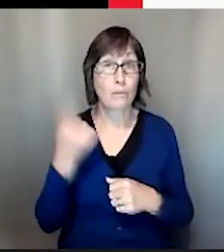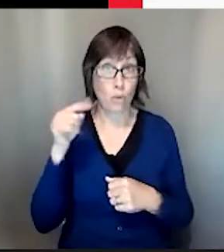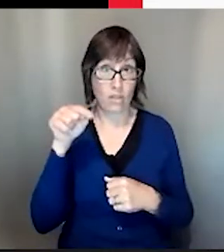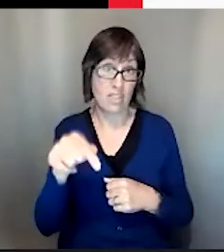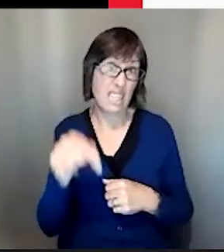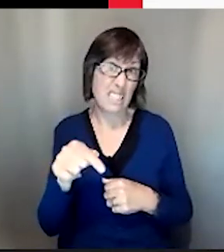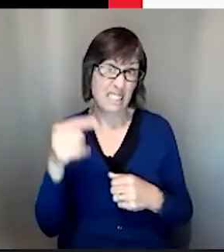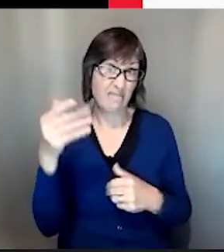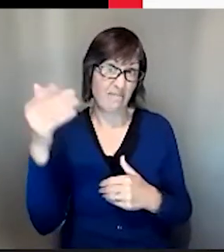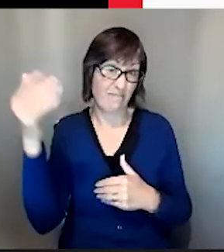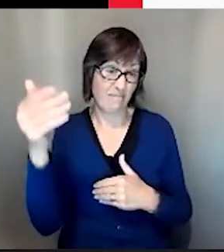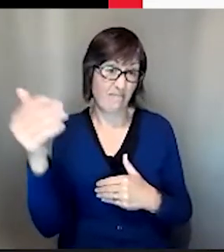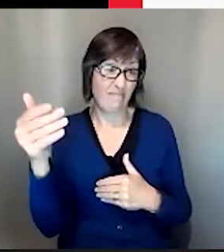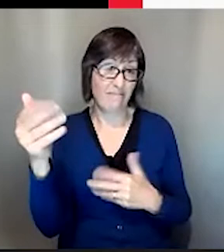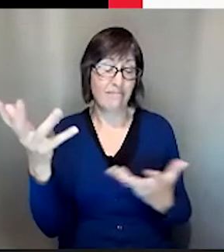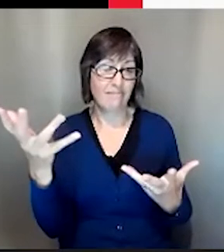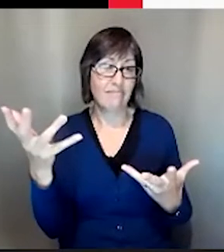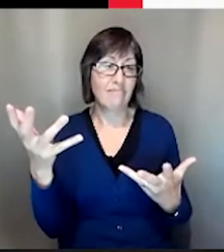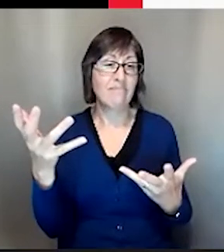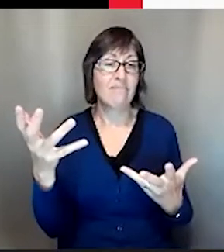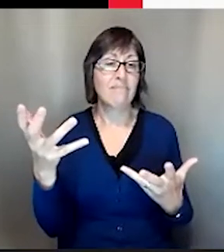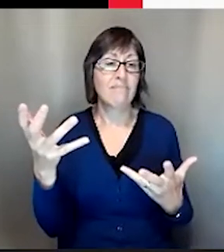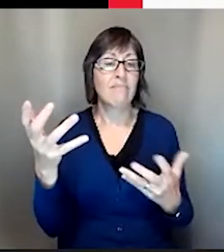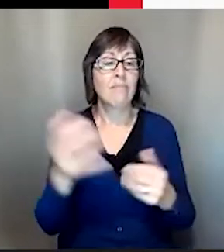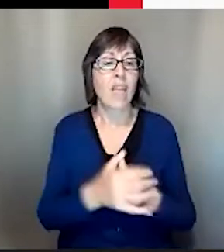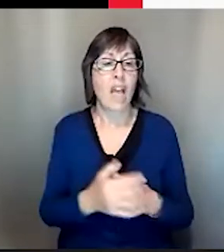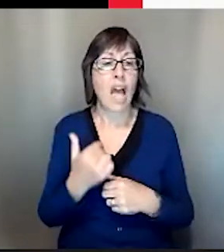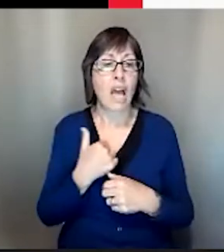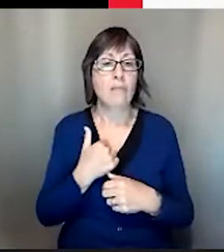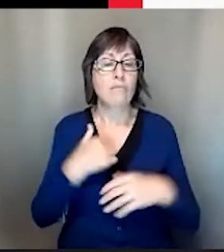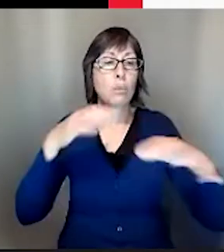session due to eligibility for this call, I will take you through the registration and